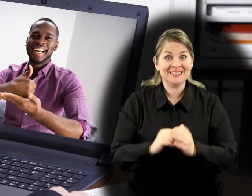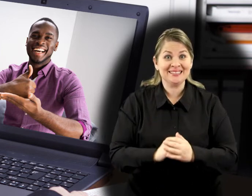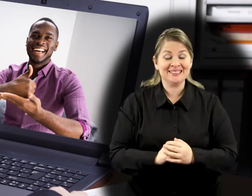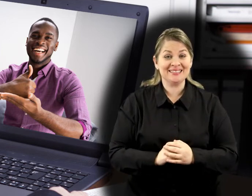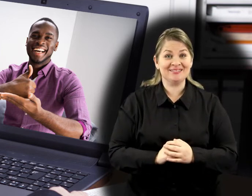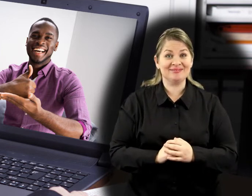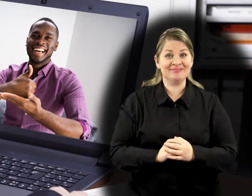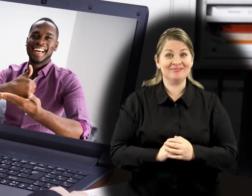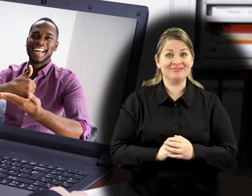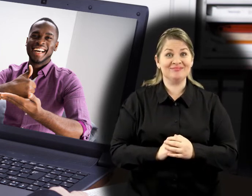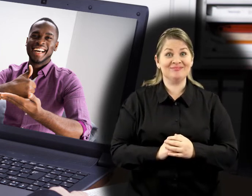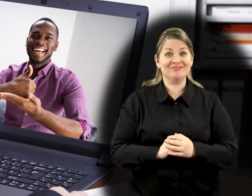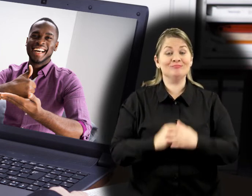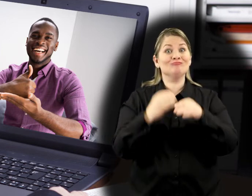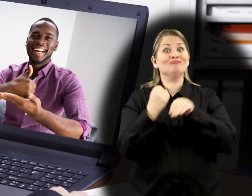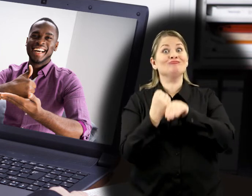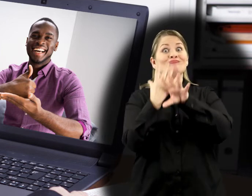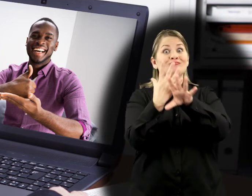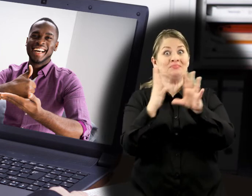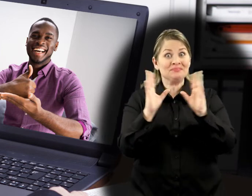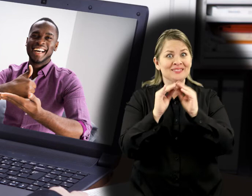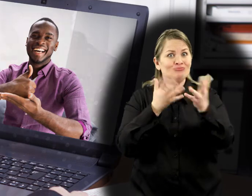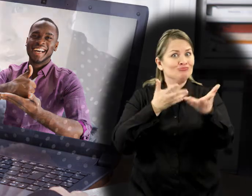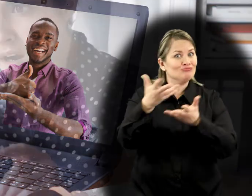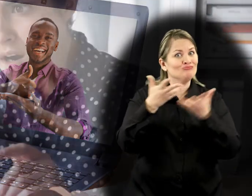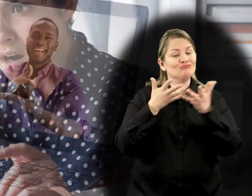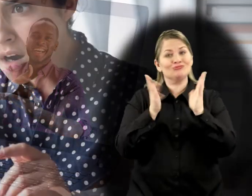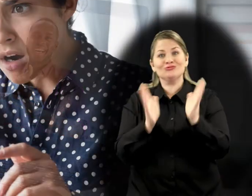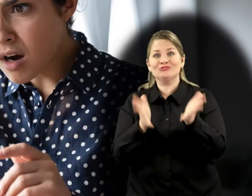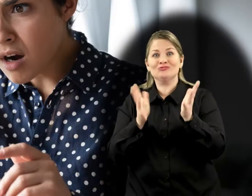Then, make any adjustments as needed.